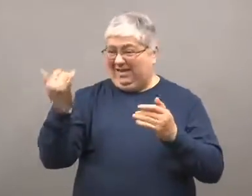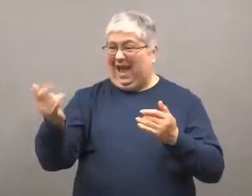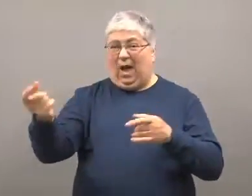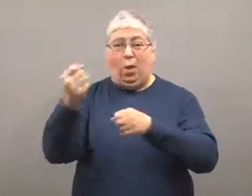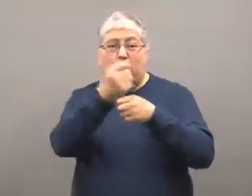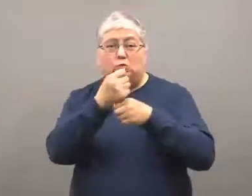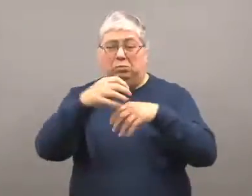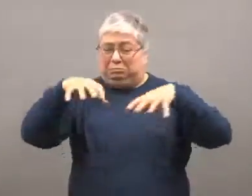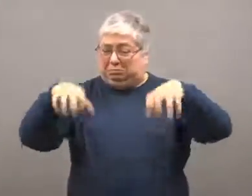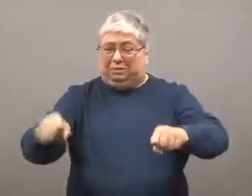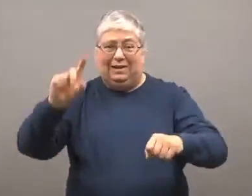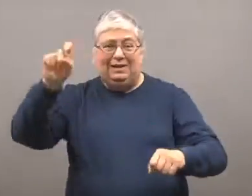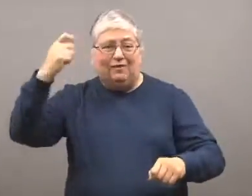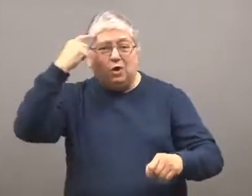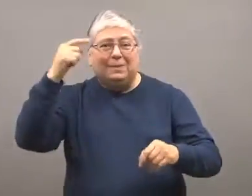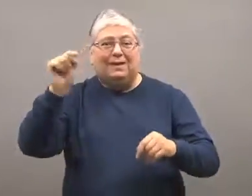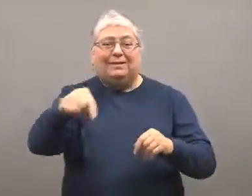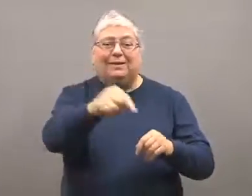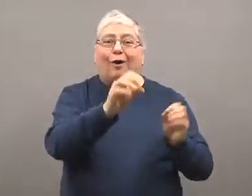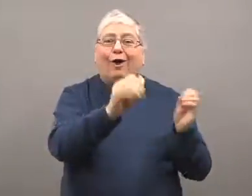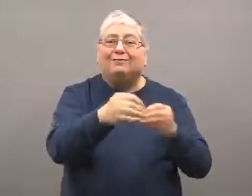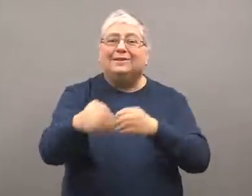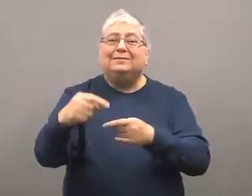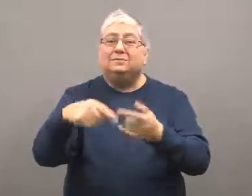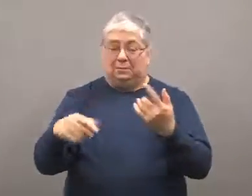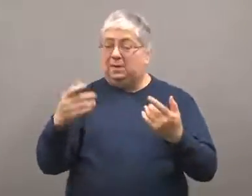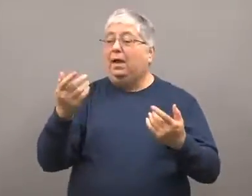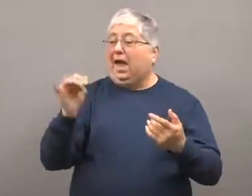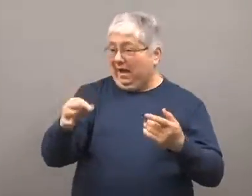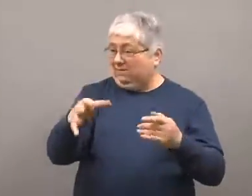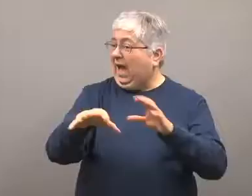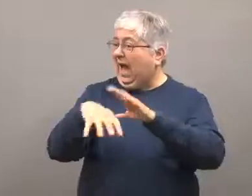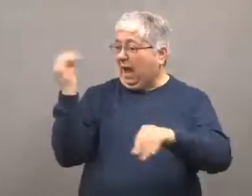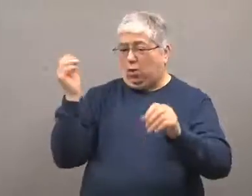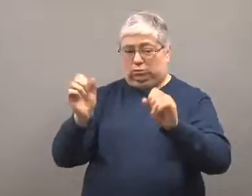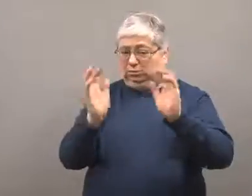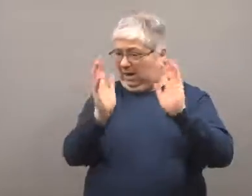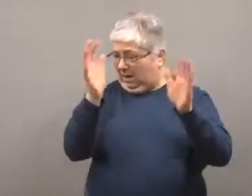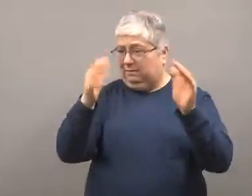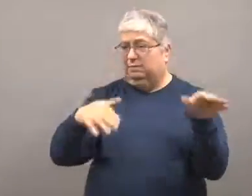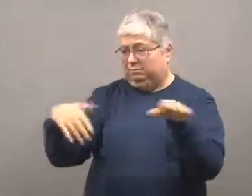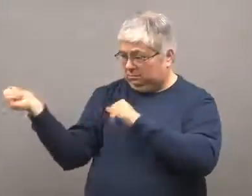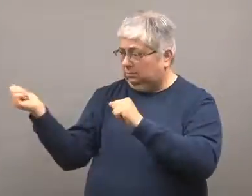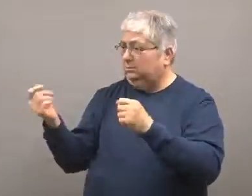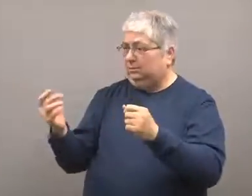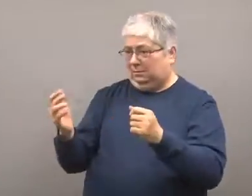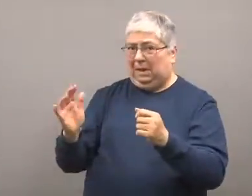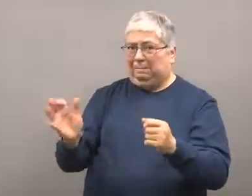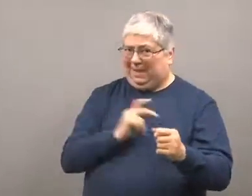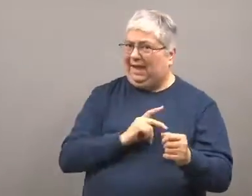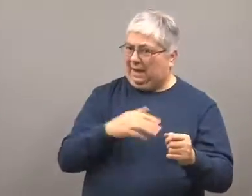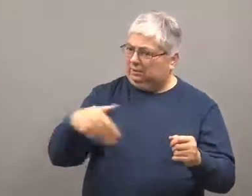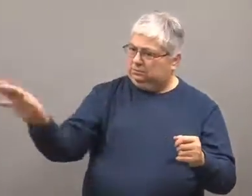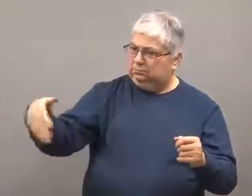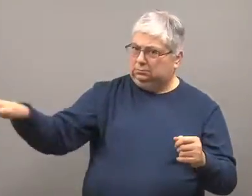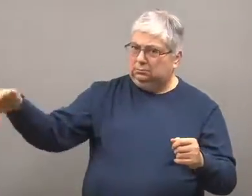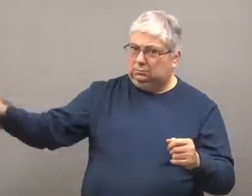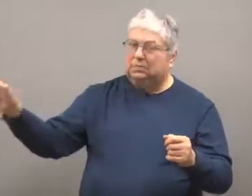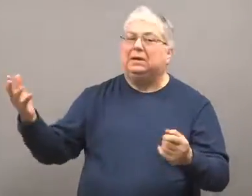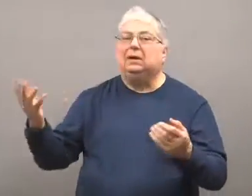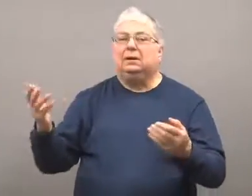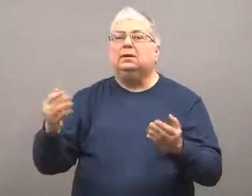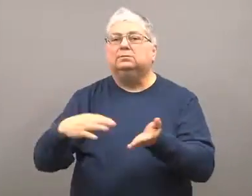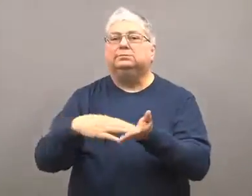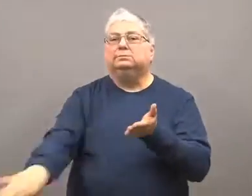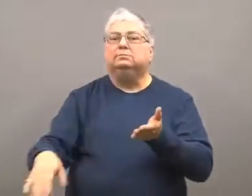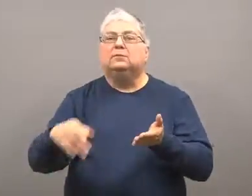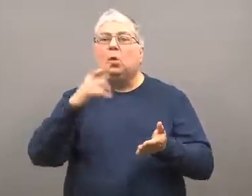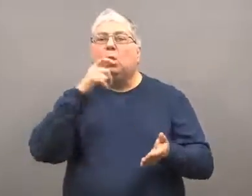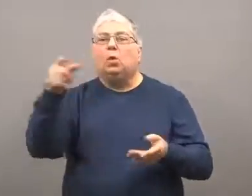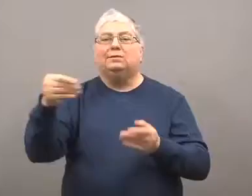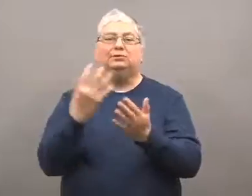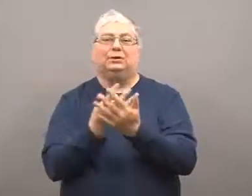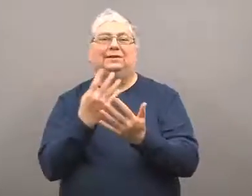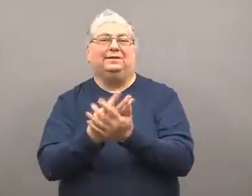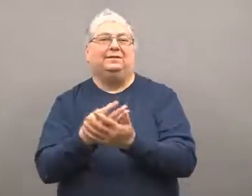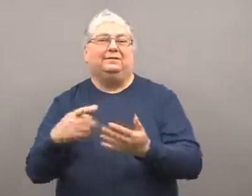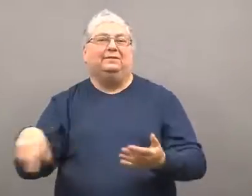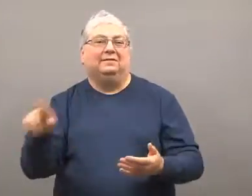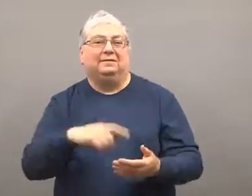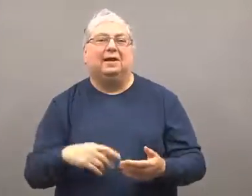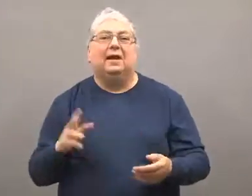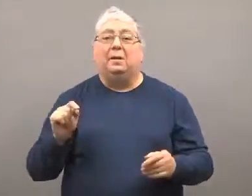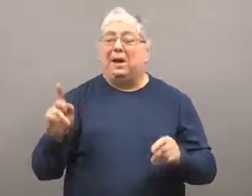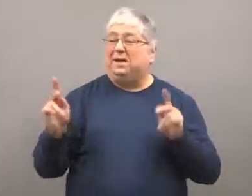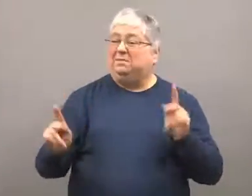to those who were jailed, if protesters would relinquish seized buildings.